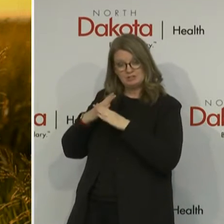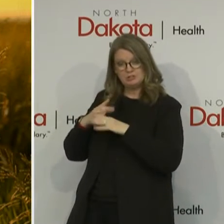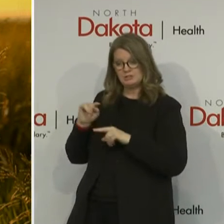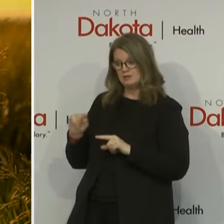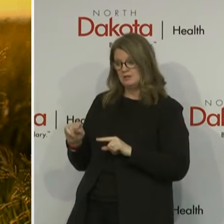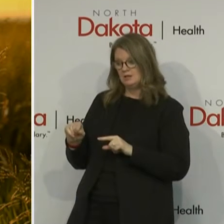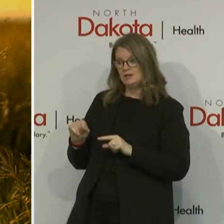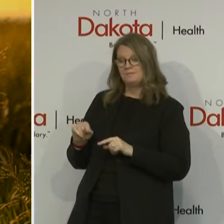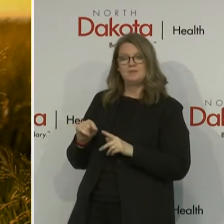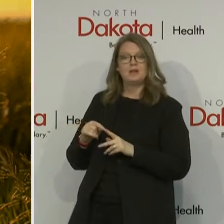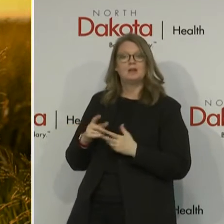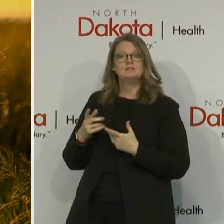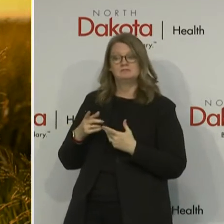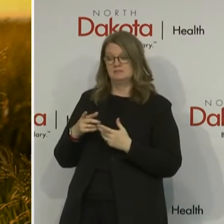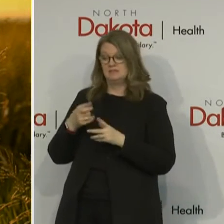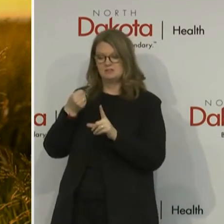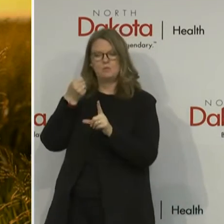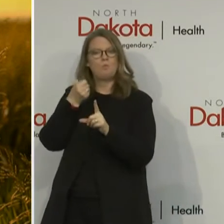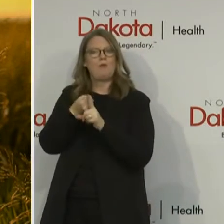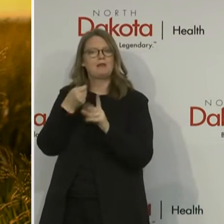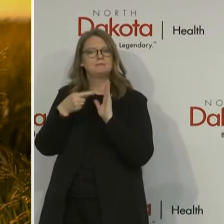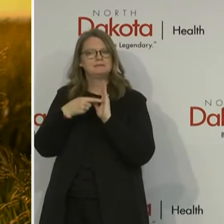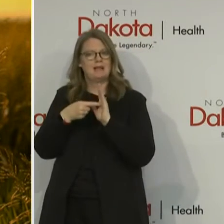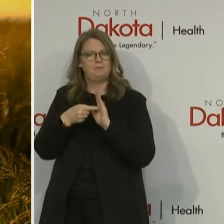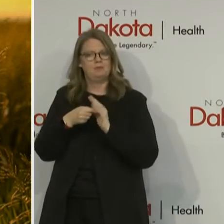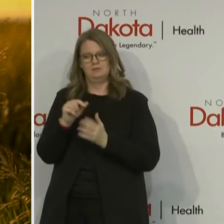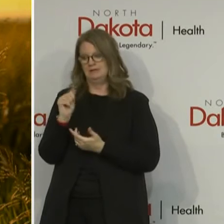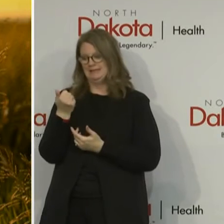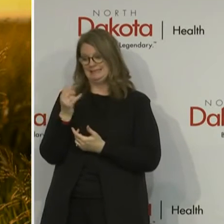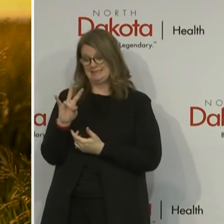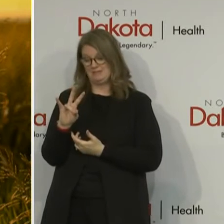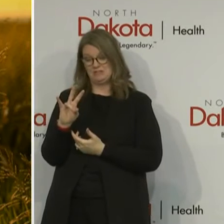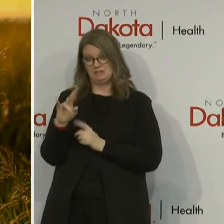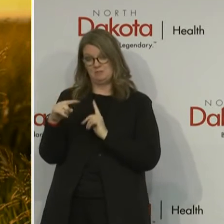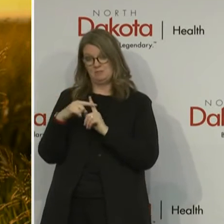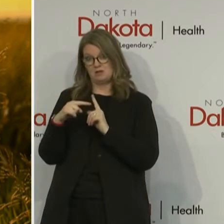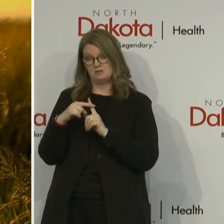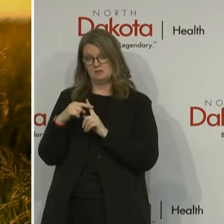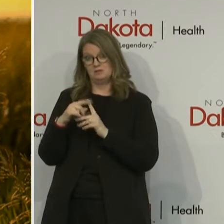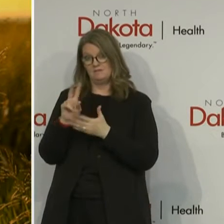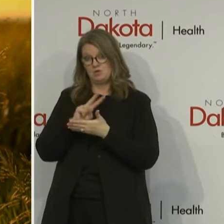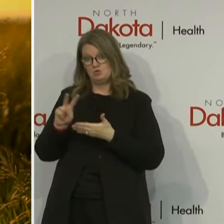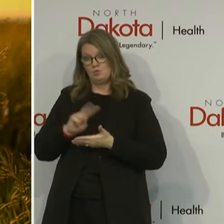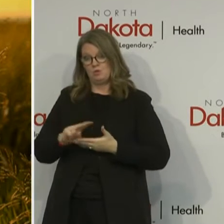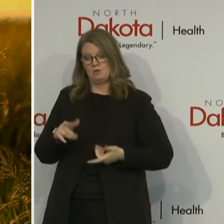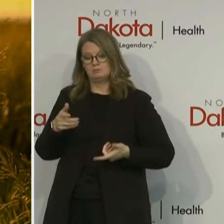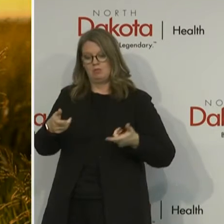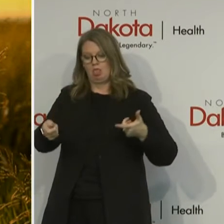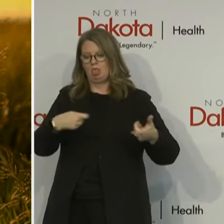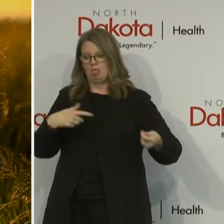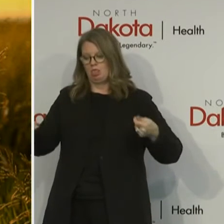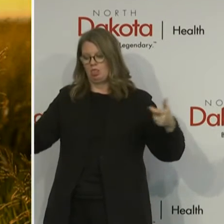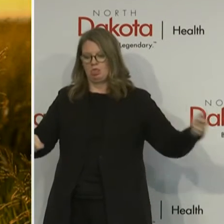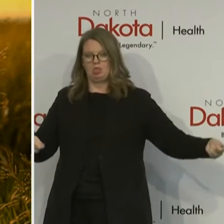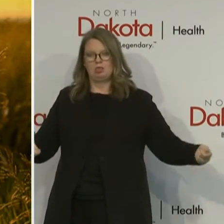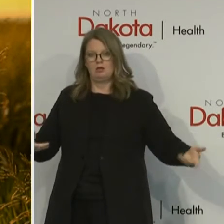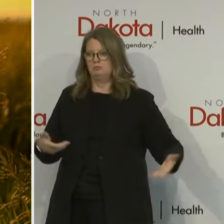IN ADDITION TO WORKING CLOSELY WITH OUR PARTNER AT THE CDC. THE CENTERS FOR DISEASE CONTROL AND PREVENTION.